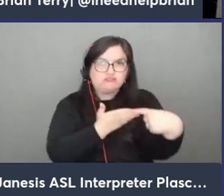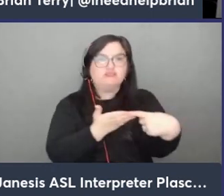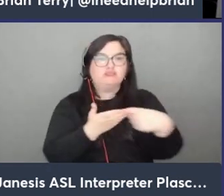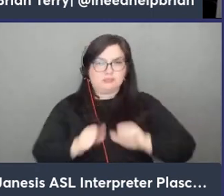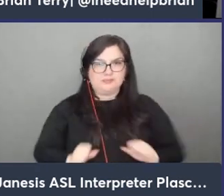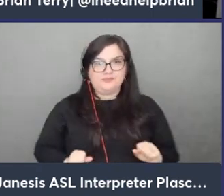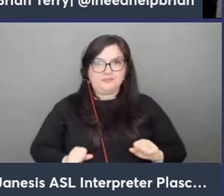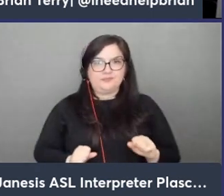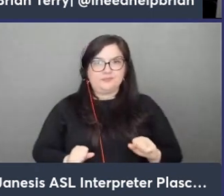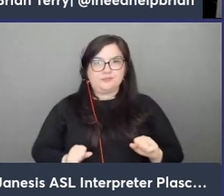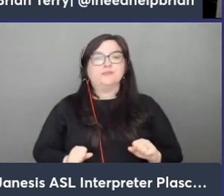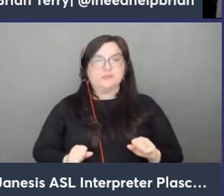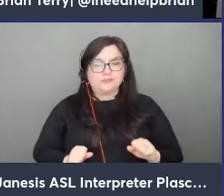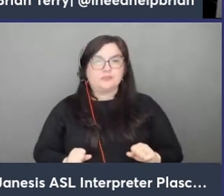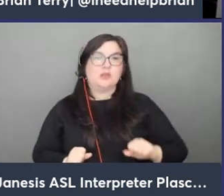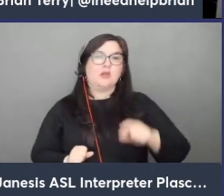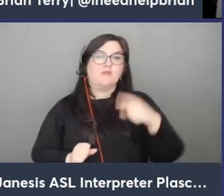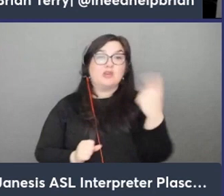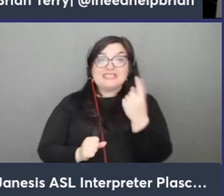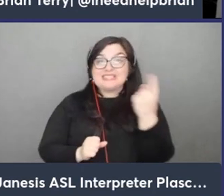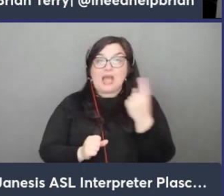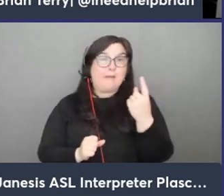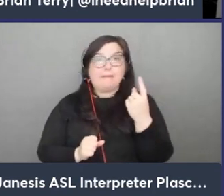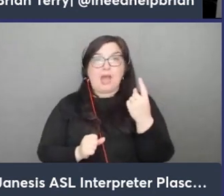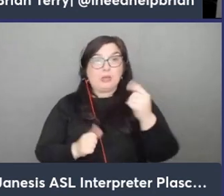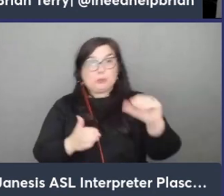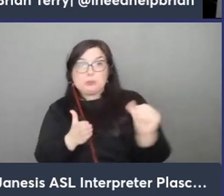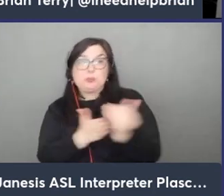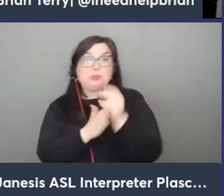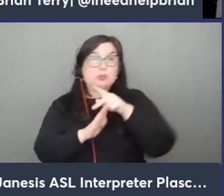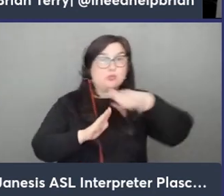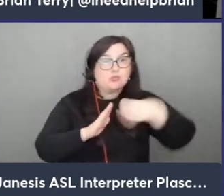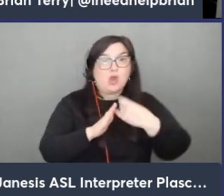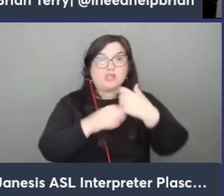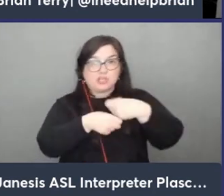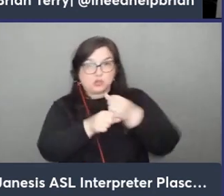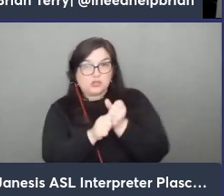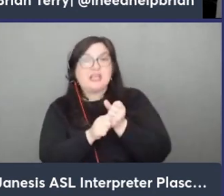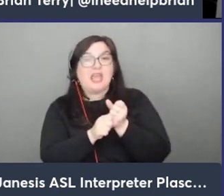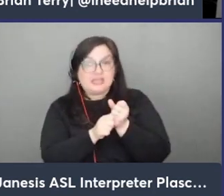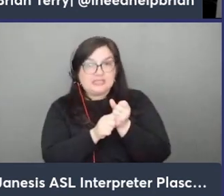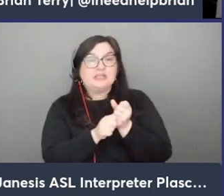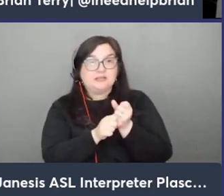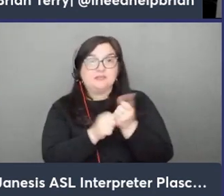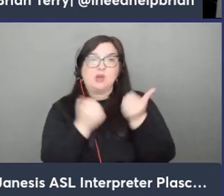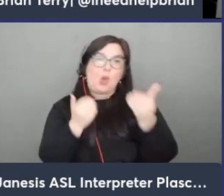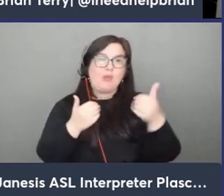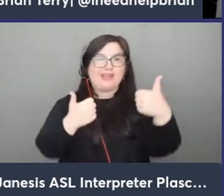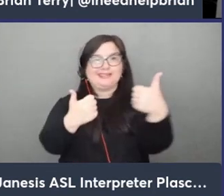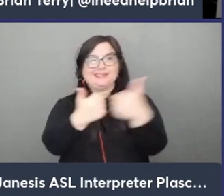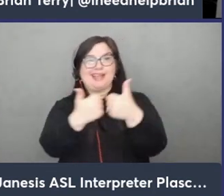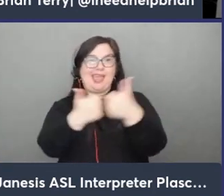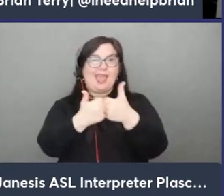For new, for somebody who's creating a new project, you'll probably just go into games or say Next.